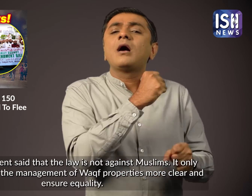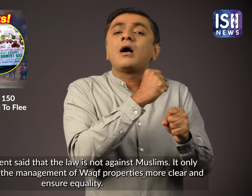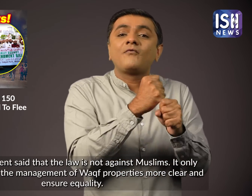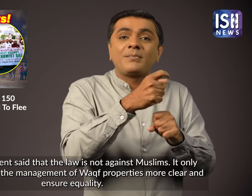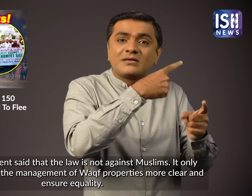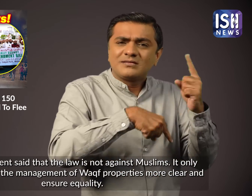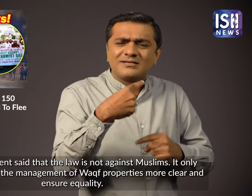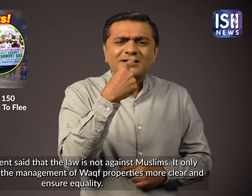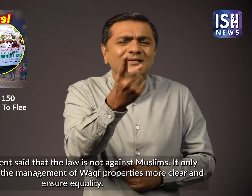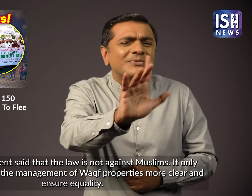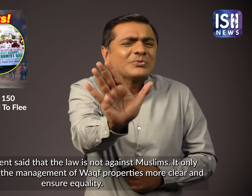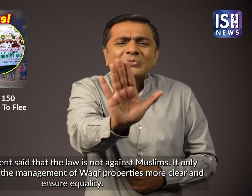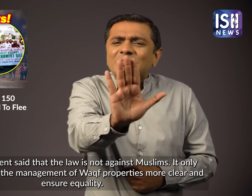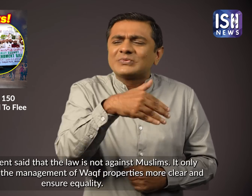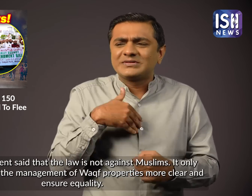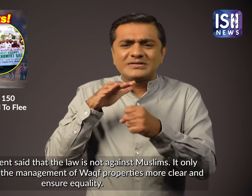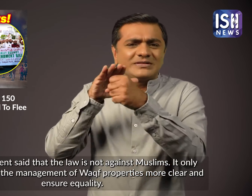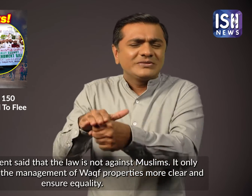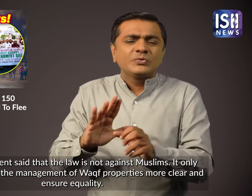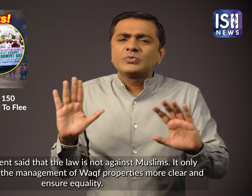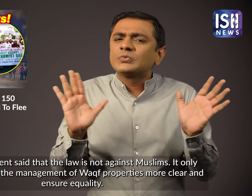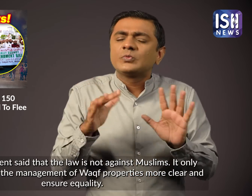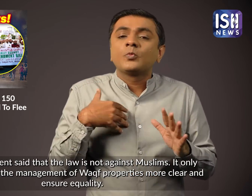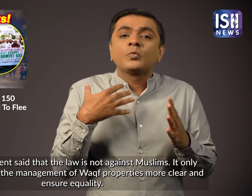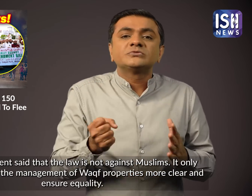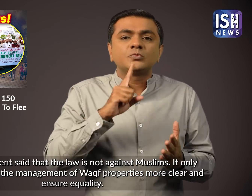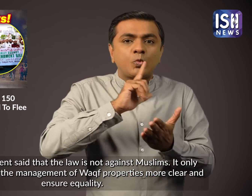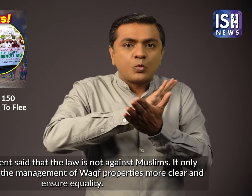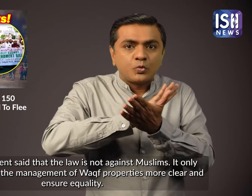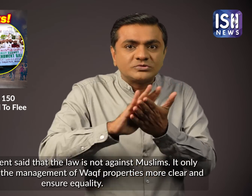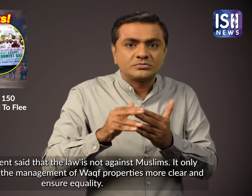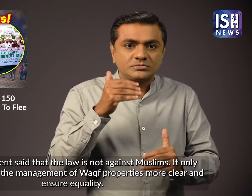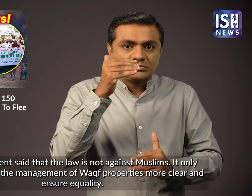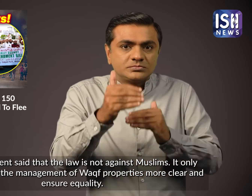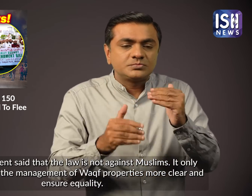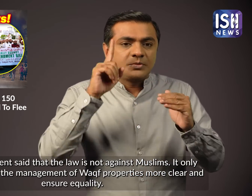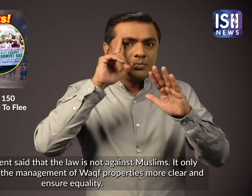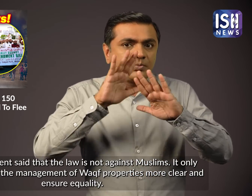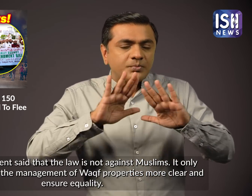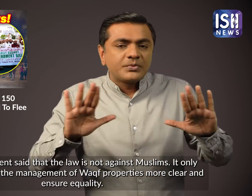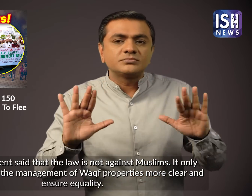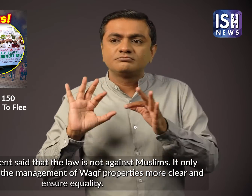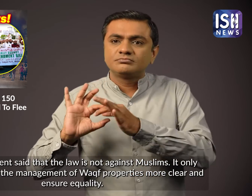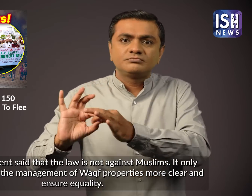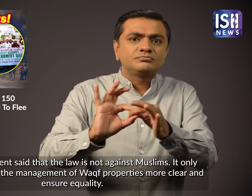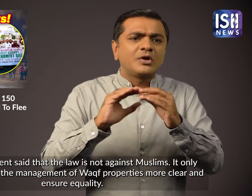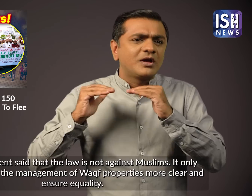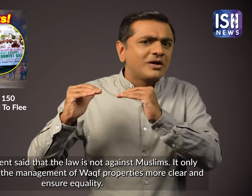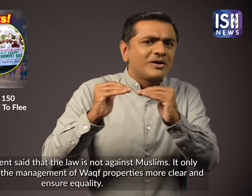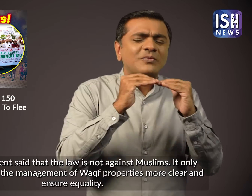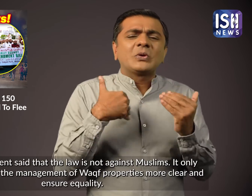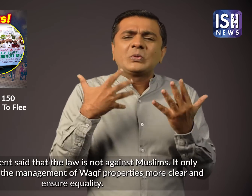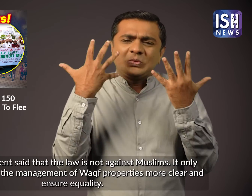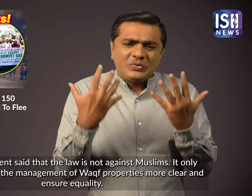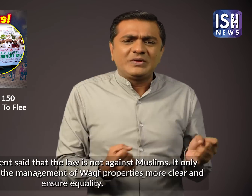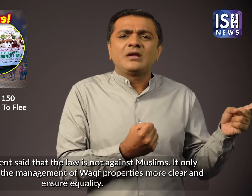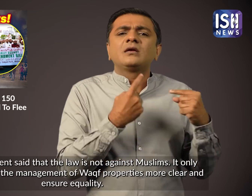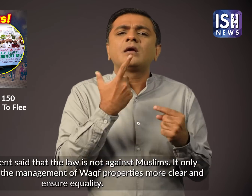The government said that the law is not against Muslims. It only wants to make the management of Waqf properties more clear and ensure equality.